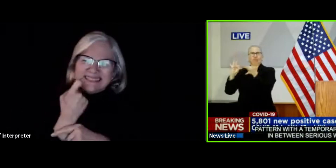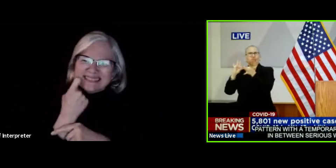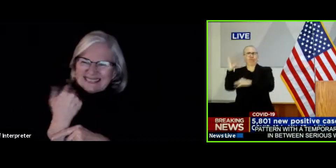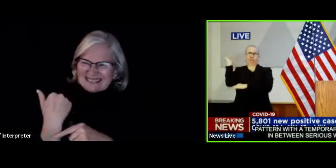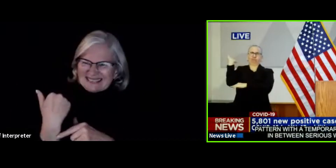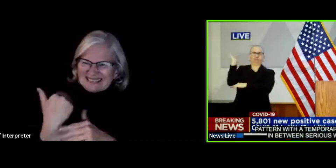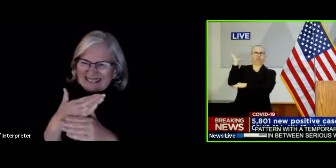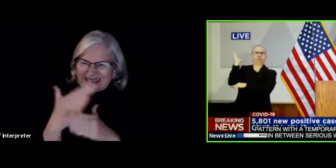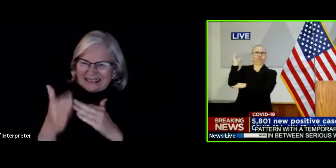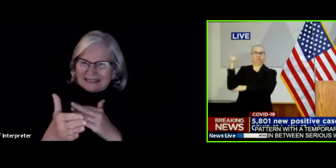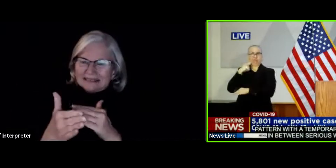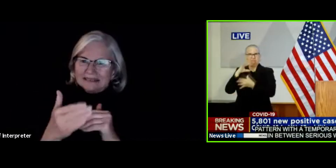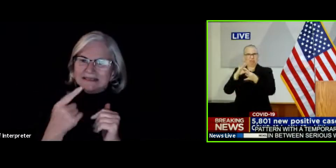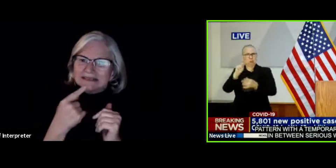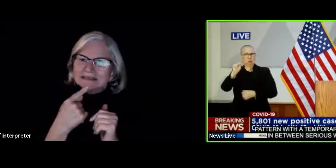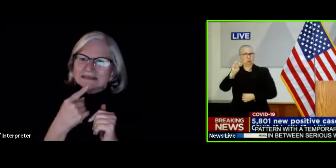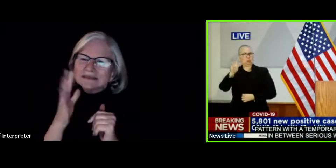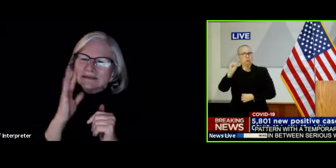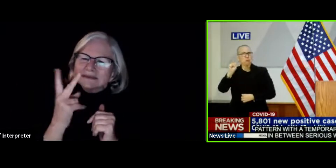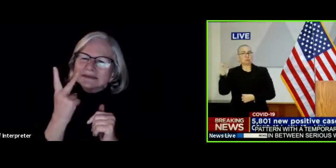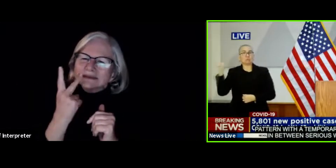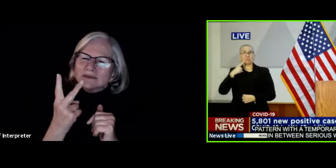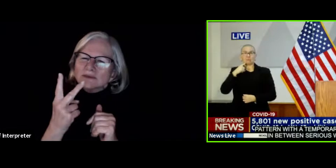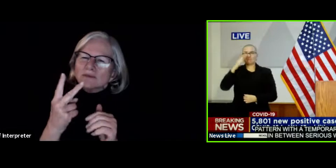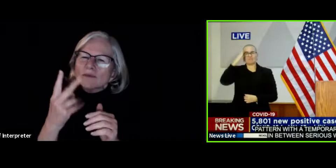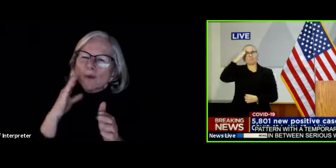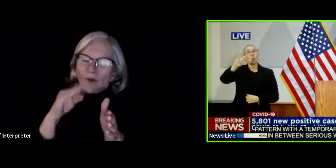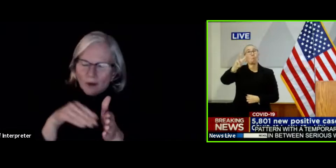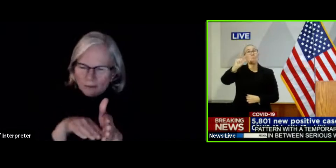THIS WAVE PATTERN OVER THE COMING WEEKS AND MONTHS